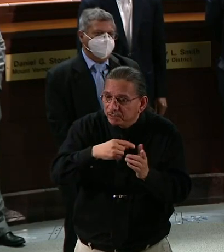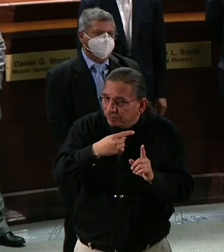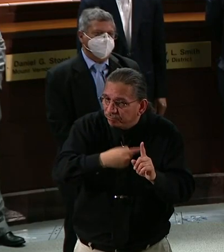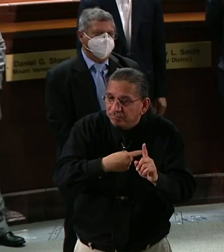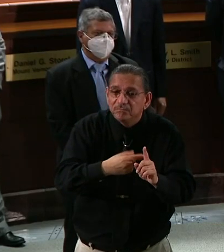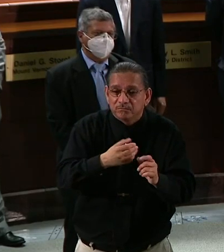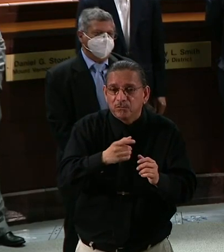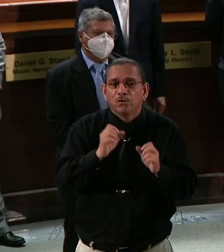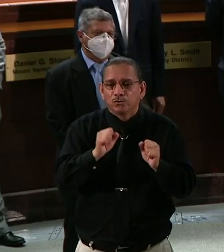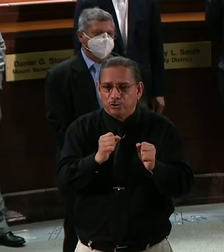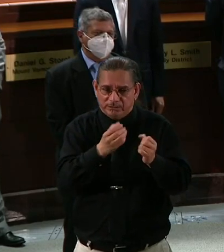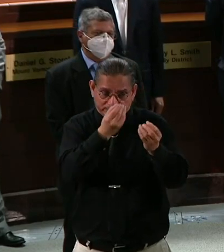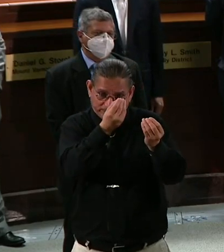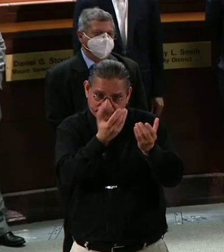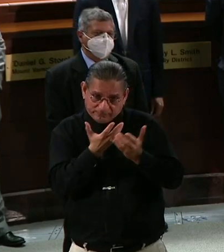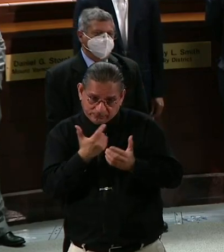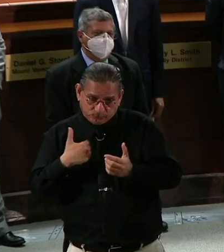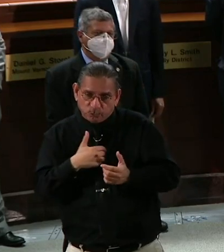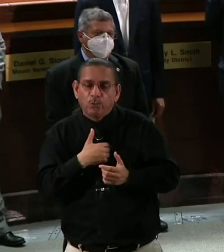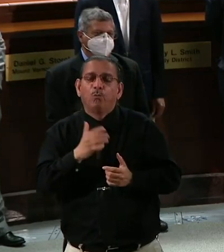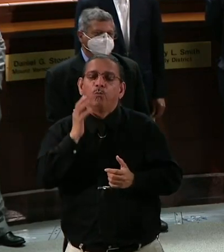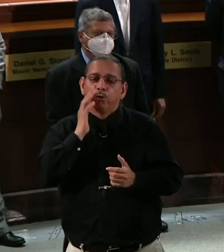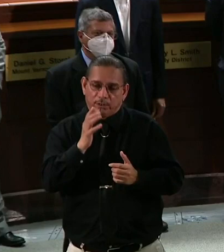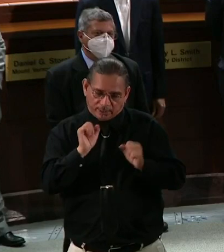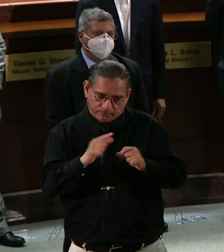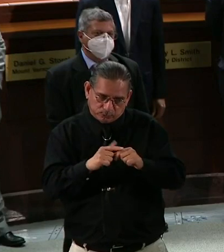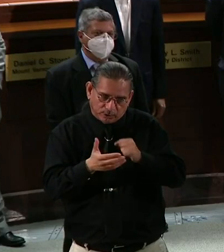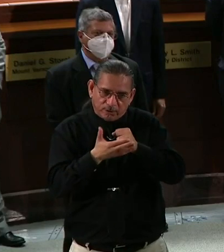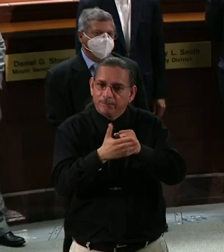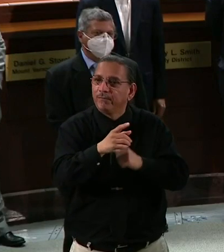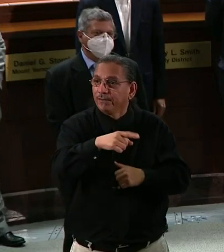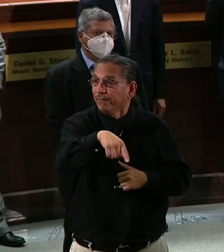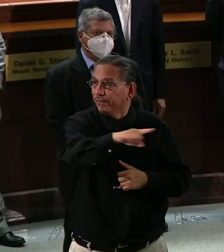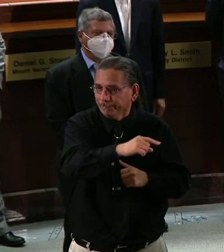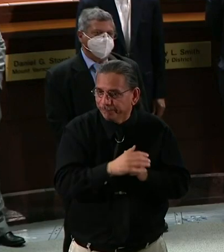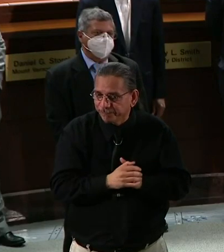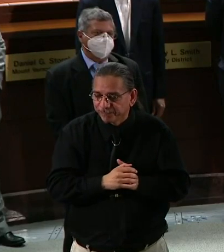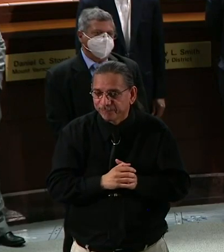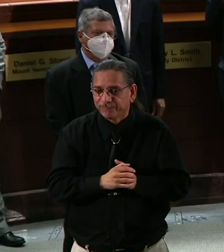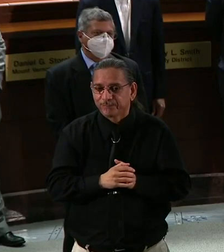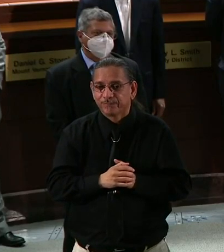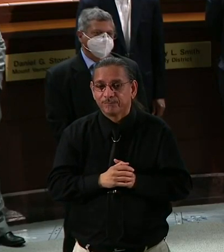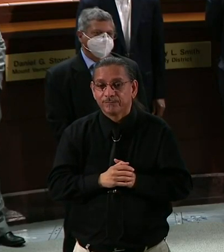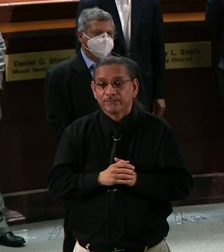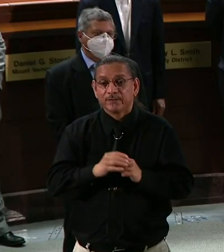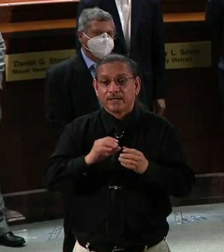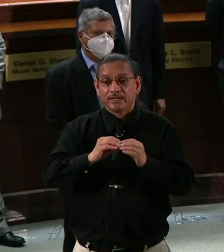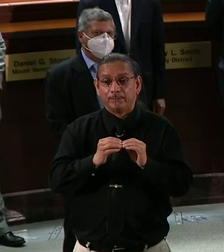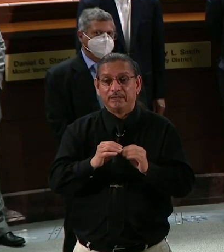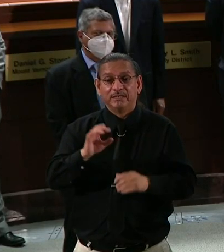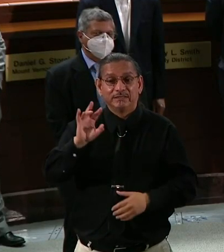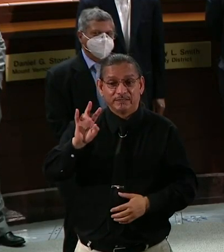UNFAIR. IN A THE **** YEAH COMMUTE THE OLD PRESS YEAH